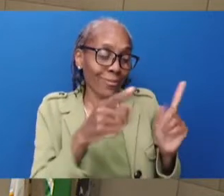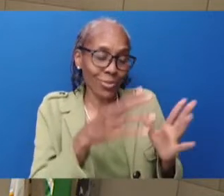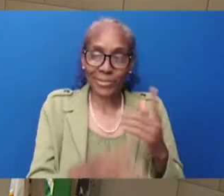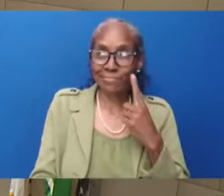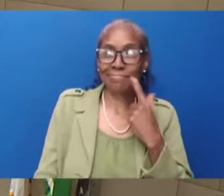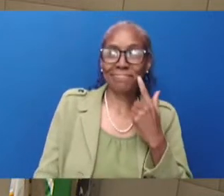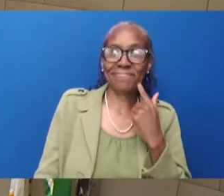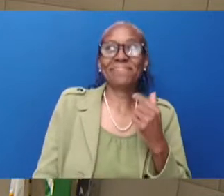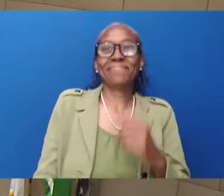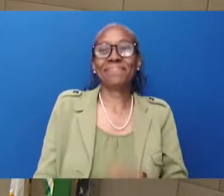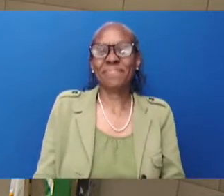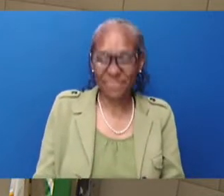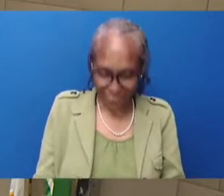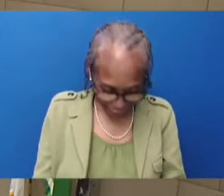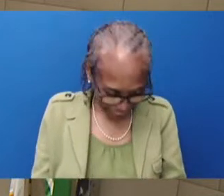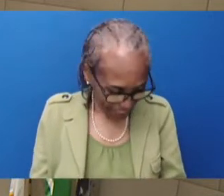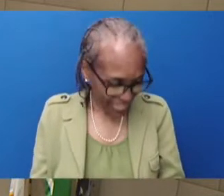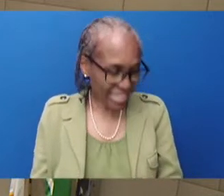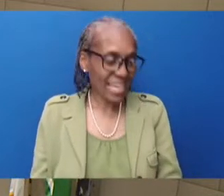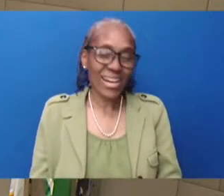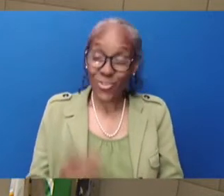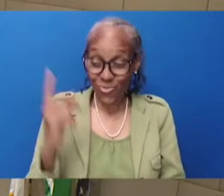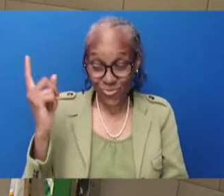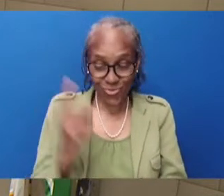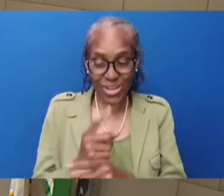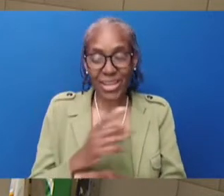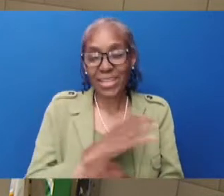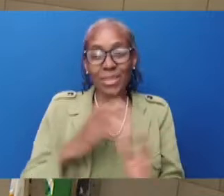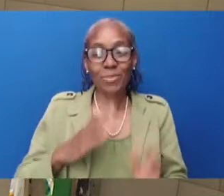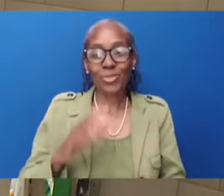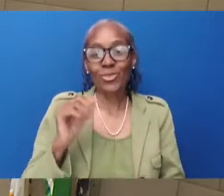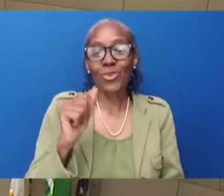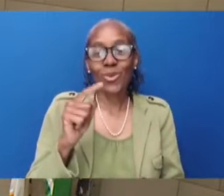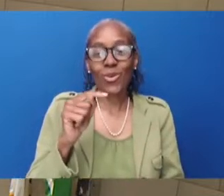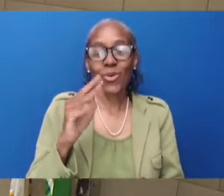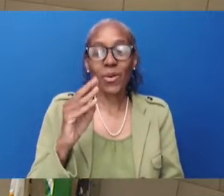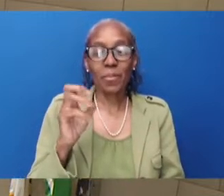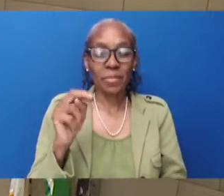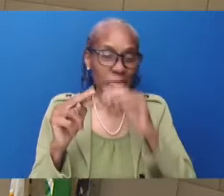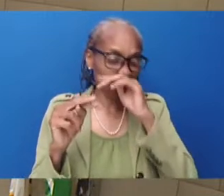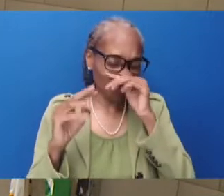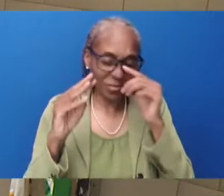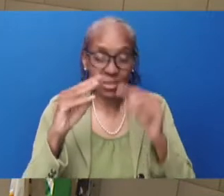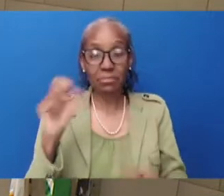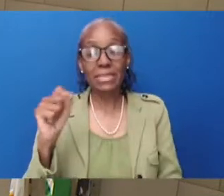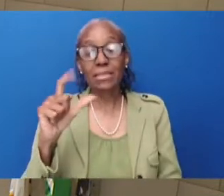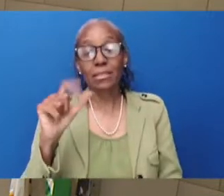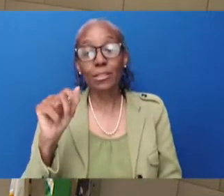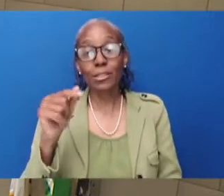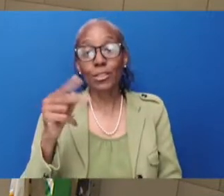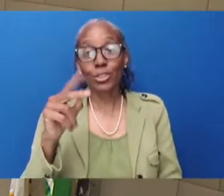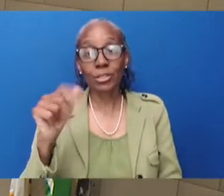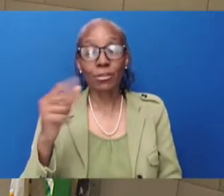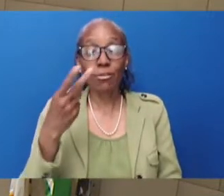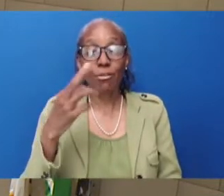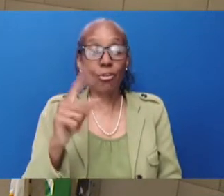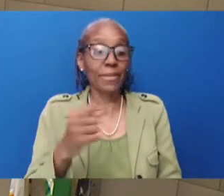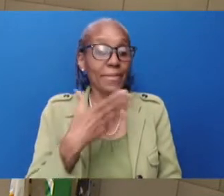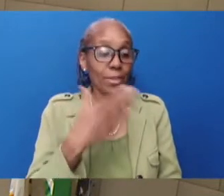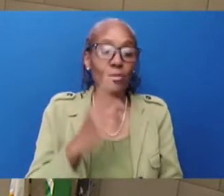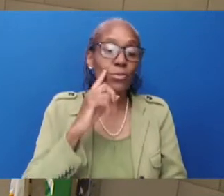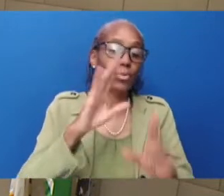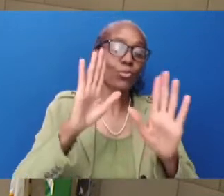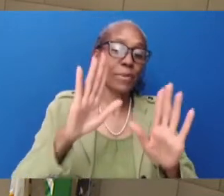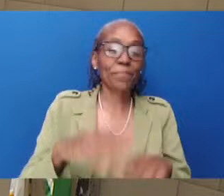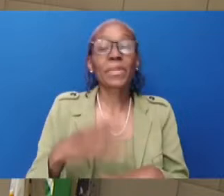SIR.